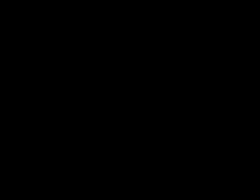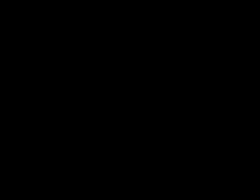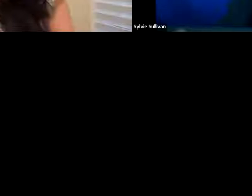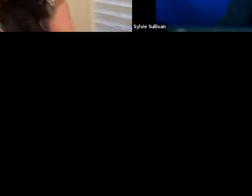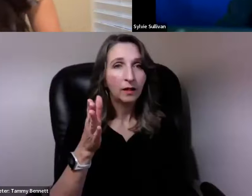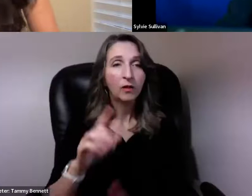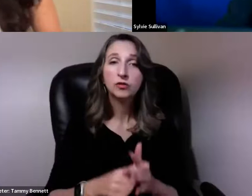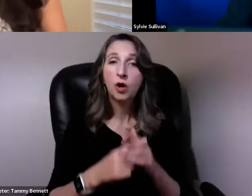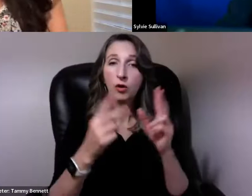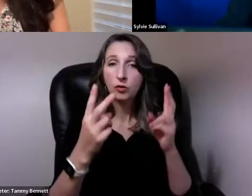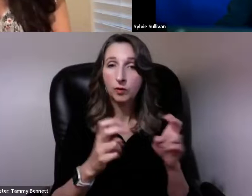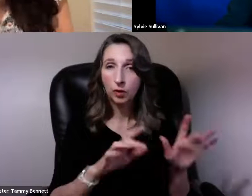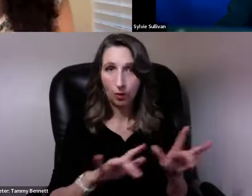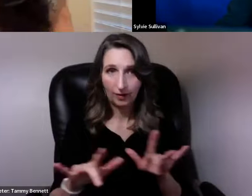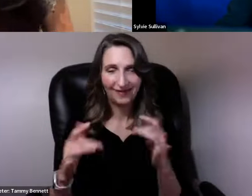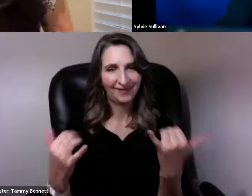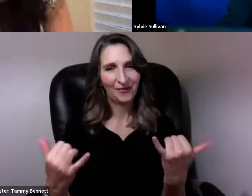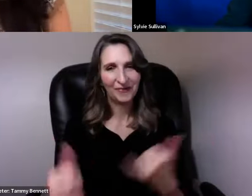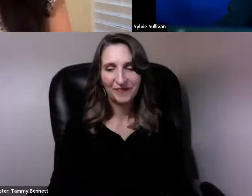Someone asked about the recording. I will start the recording now.